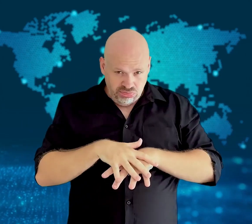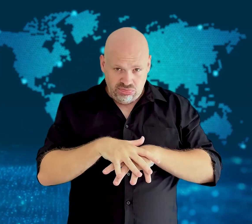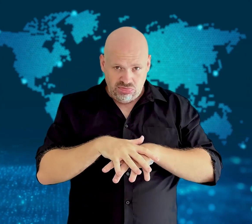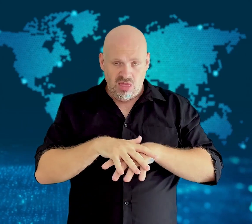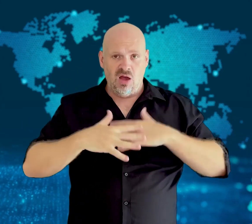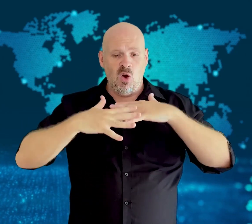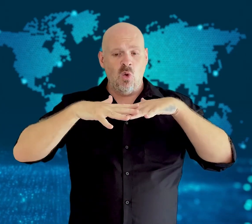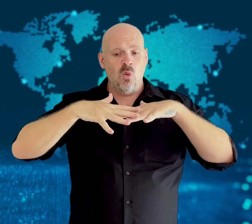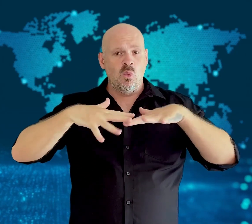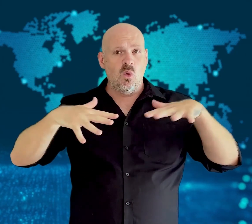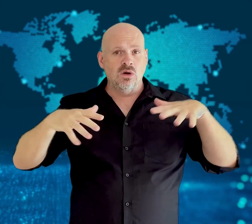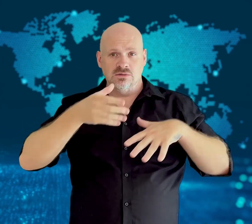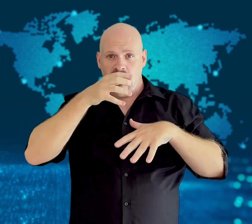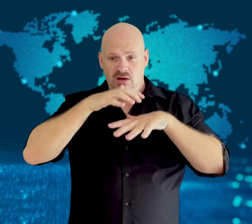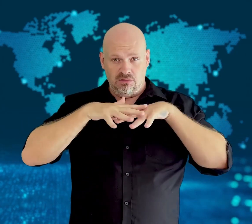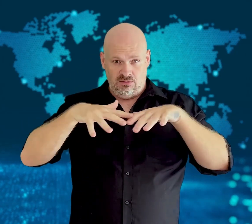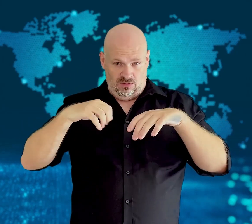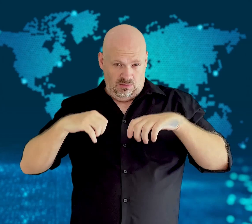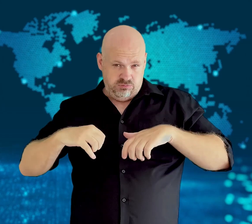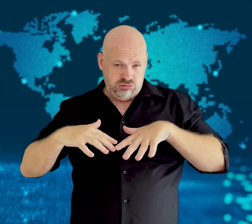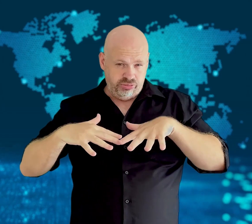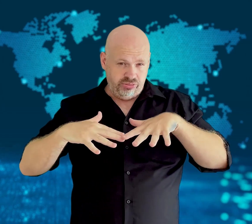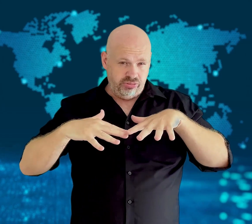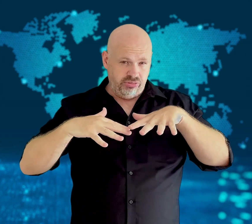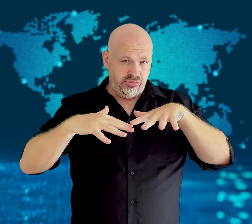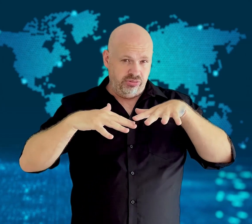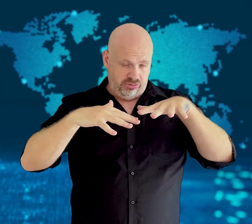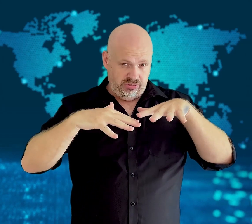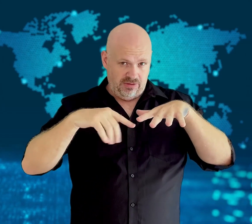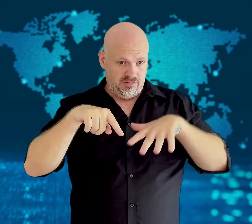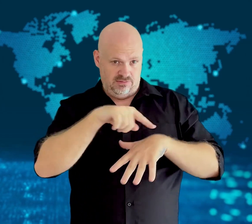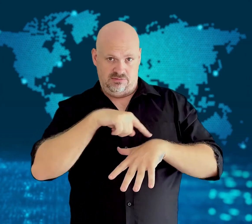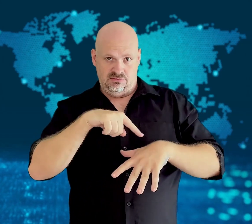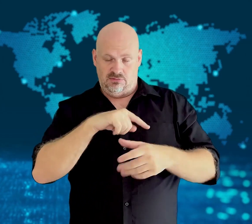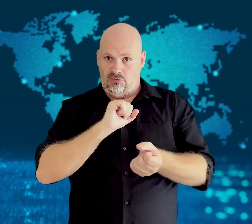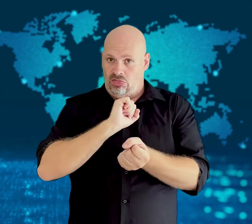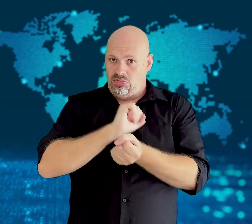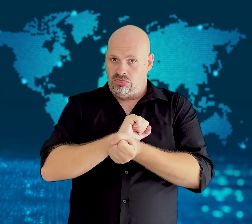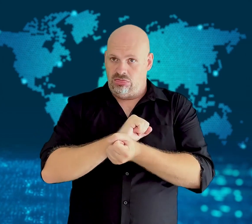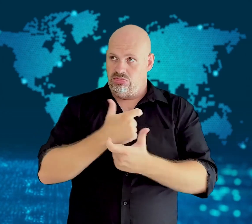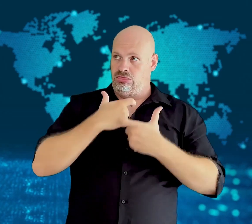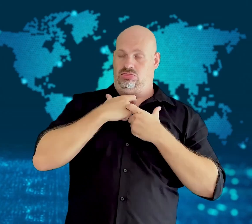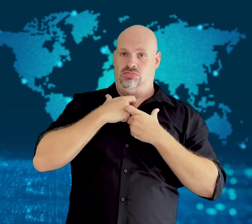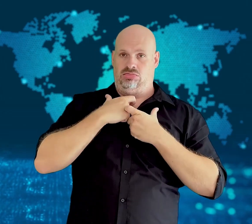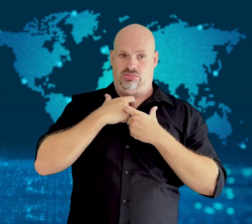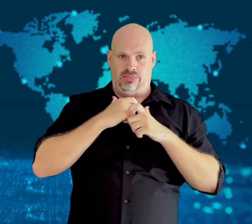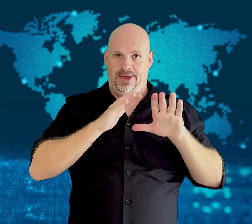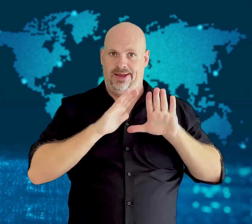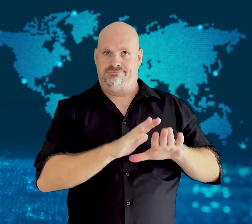Miners then became trapped in the mine, which is located